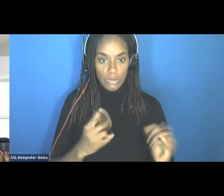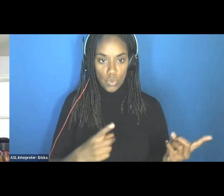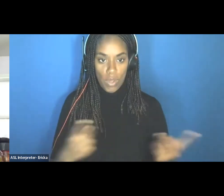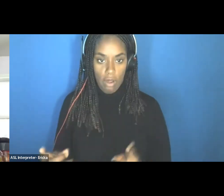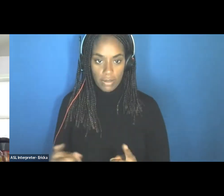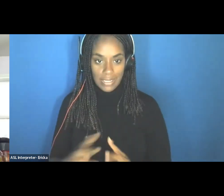I encourage you that in your center's efforts to serve Latino communities, you first recognize that oppression still exists and it's very real.